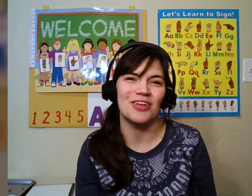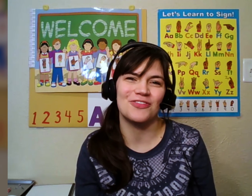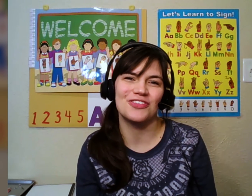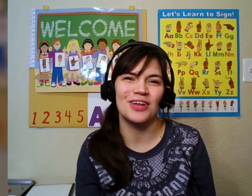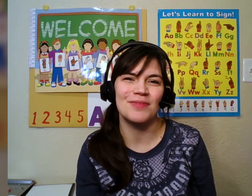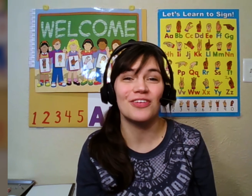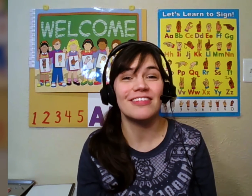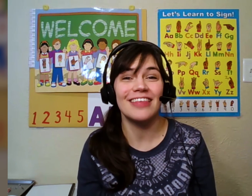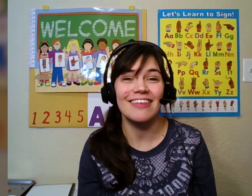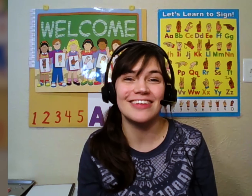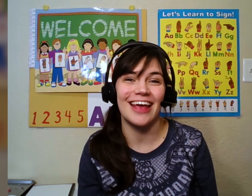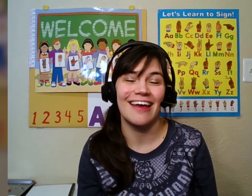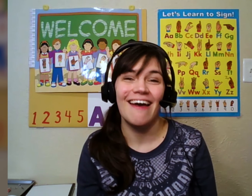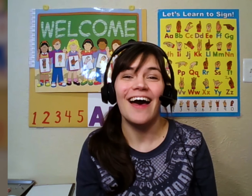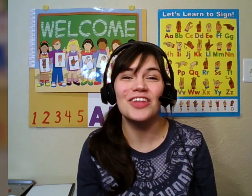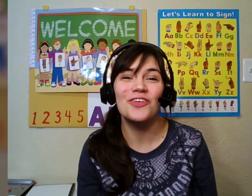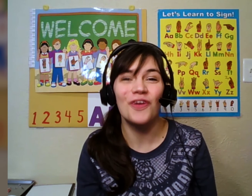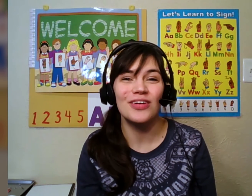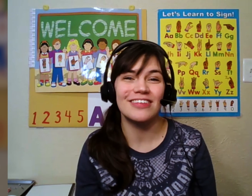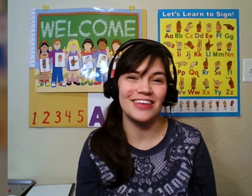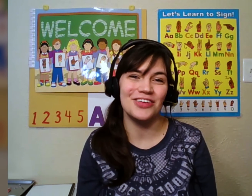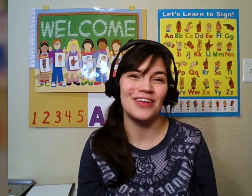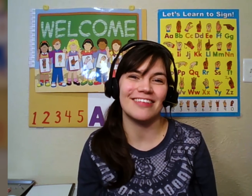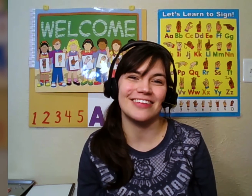so much for joining me for this class today. I look forward to seeing you next